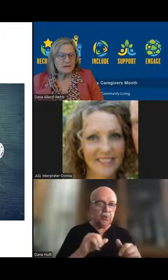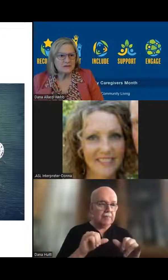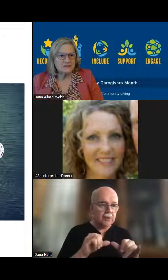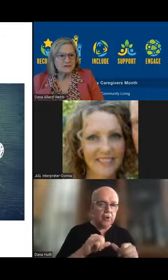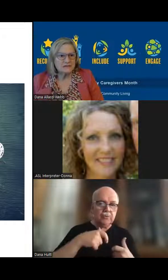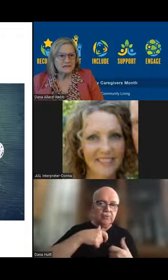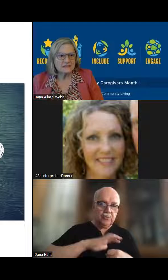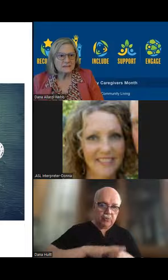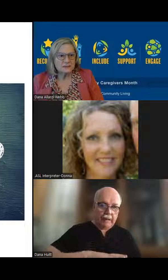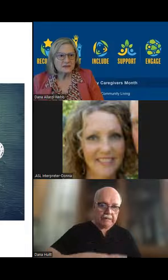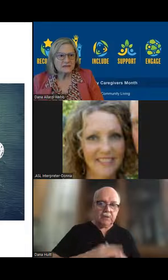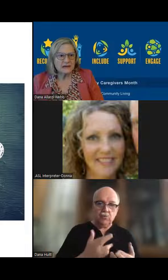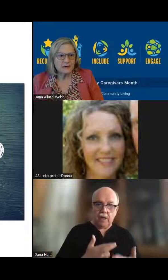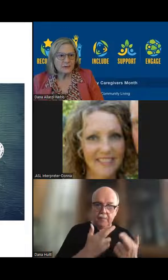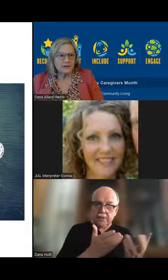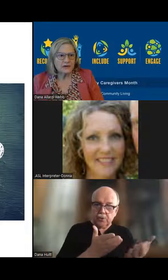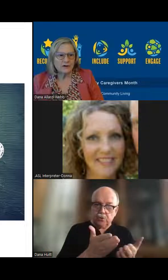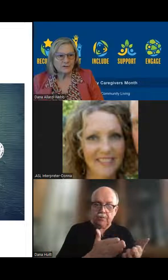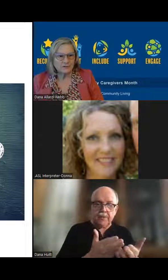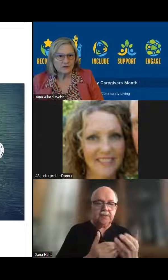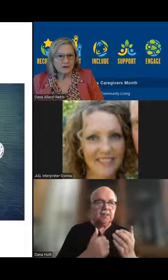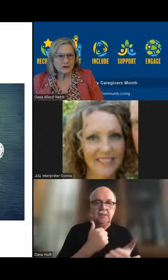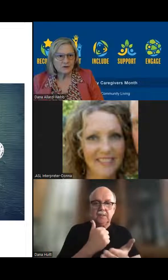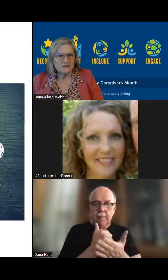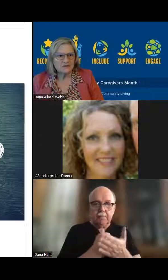field and then to look at the different areas they can work in, because I think a